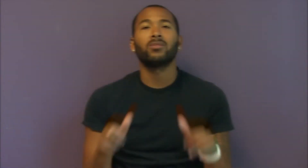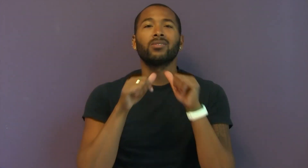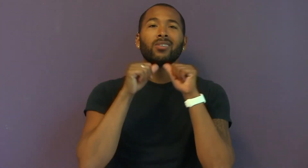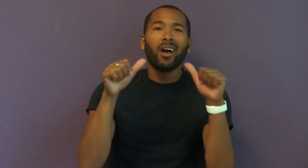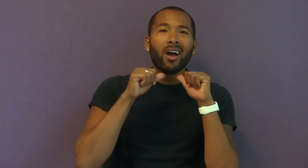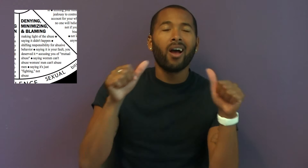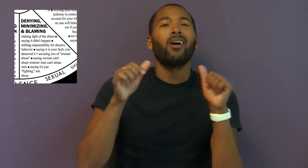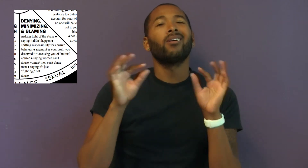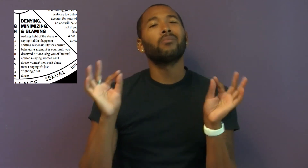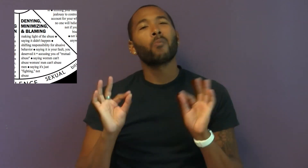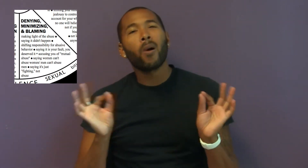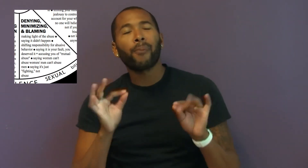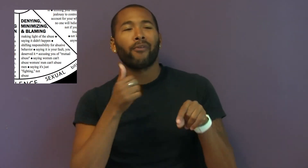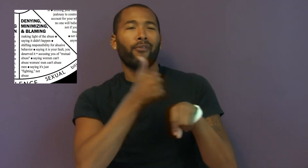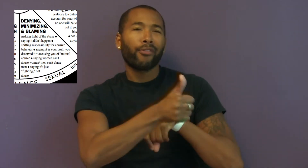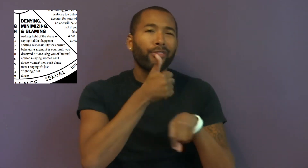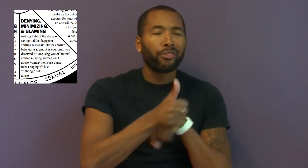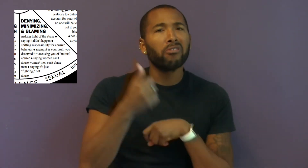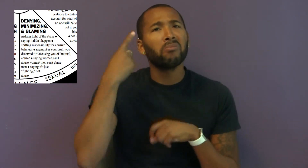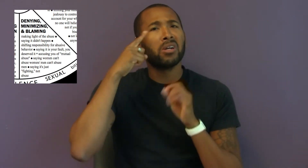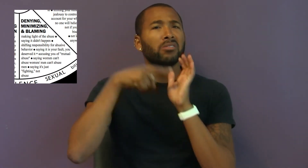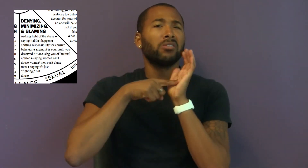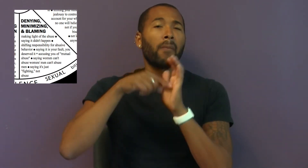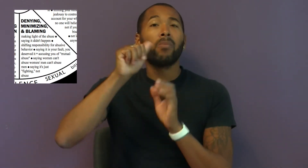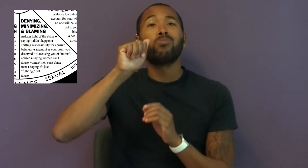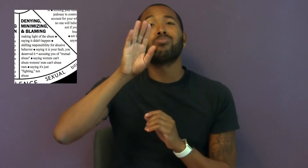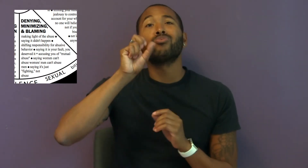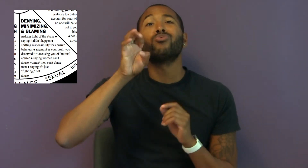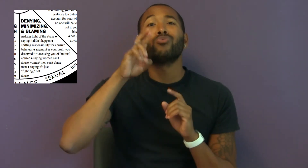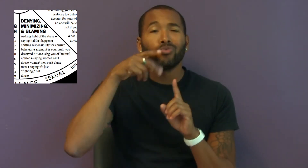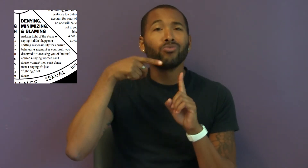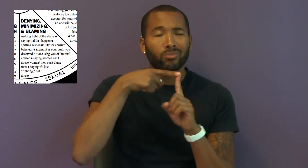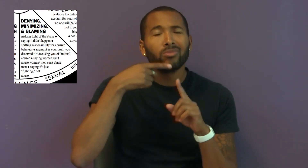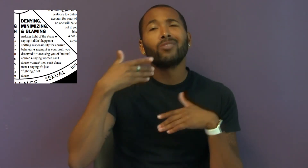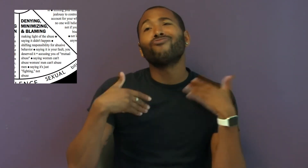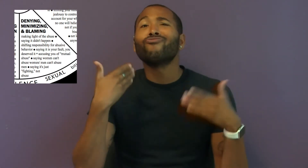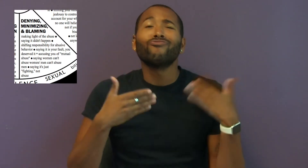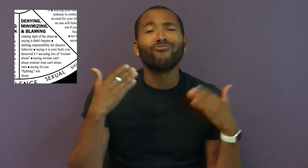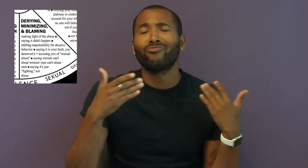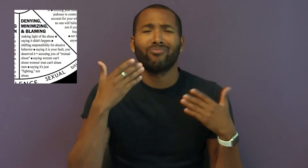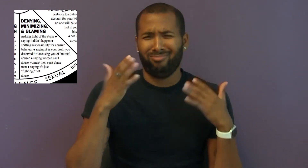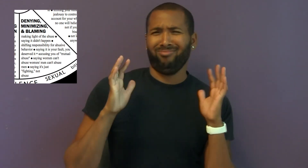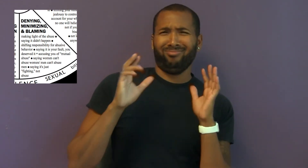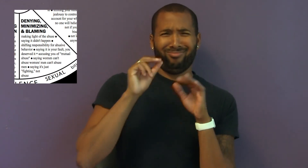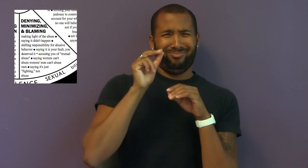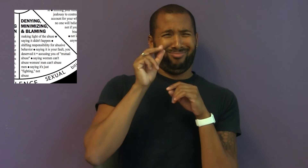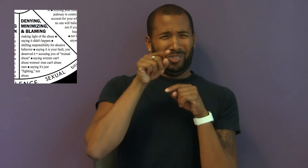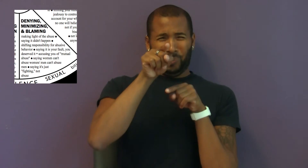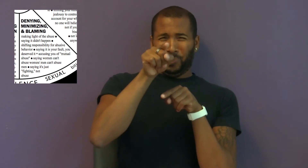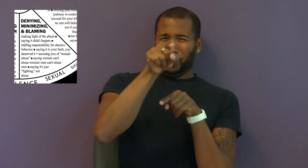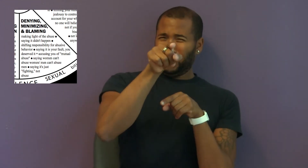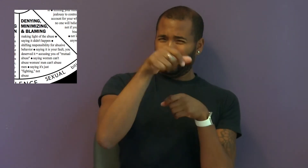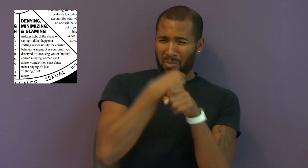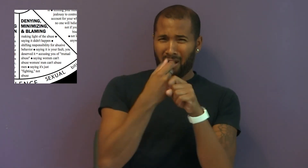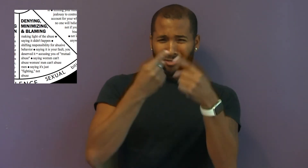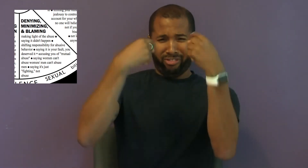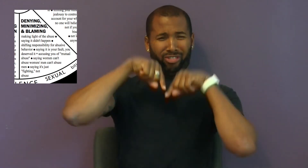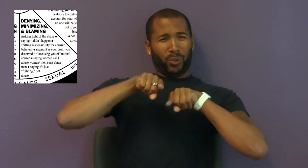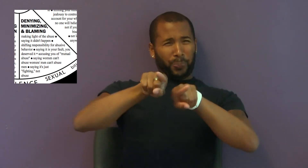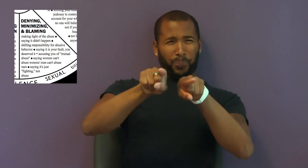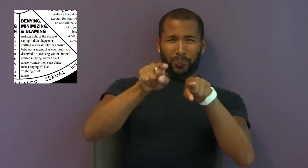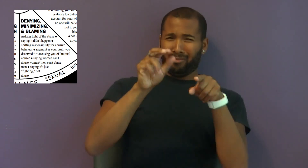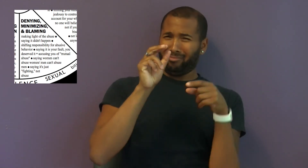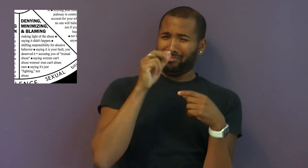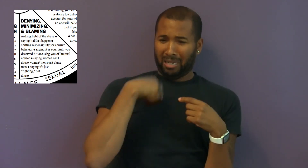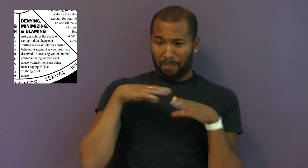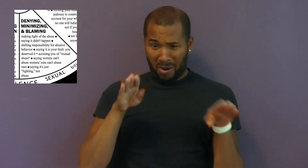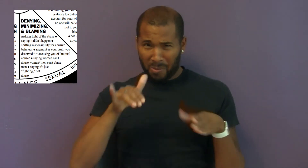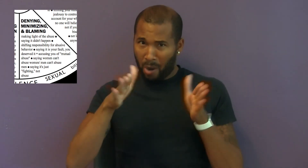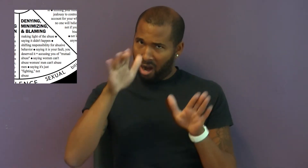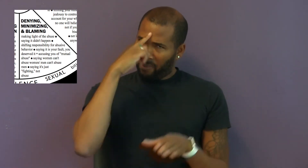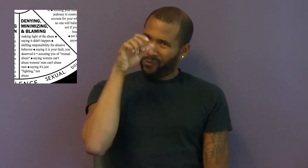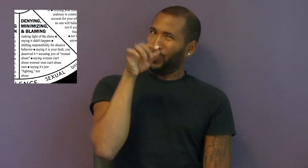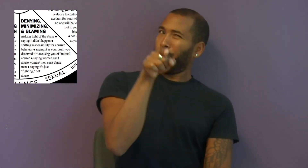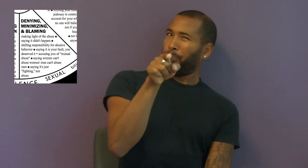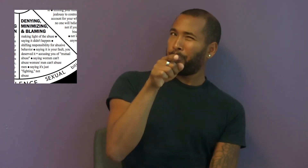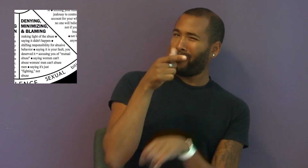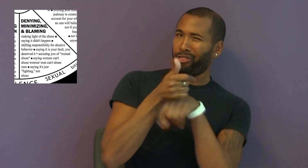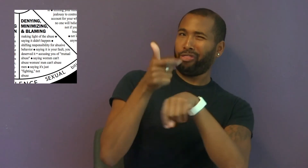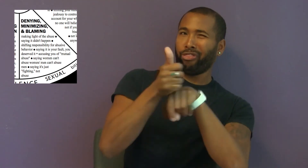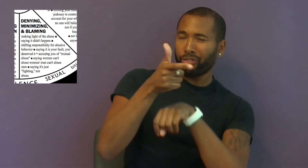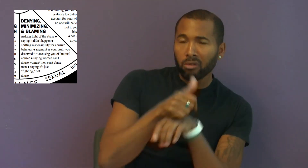Denying, minimizing, and blaming: An abuser may shift responsibility for abusive behavior by saying it’s your fault,